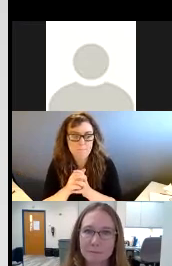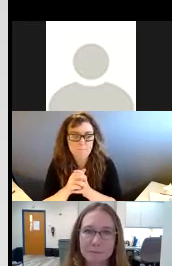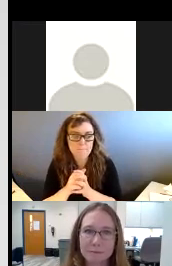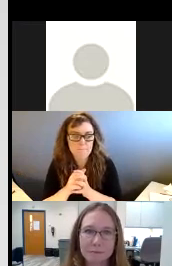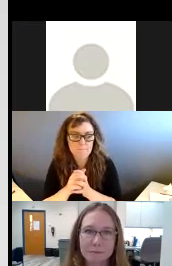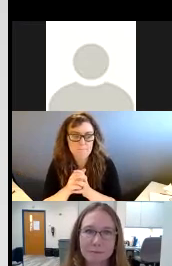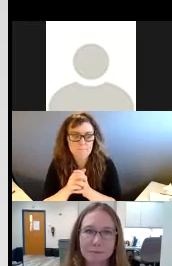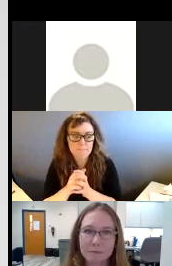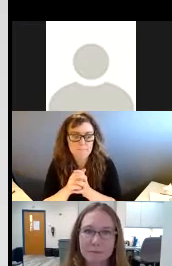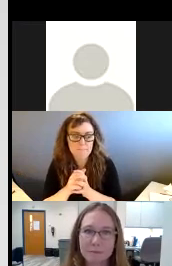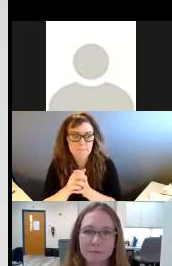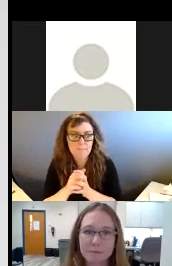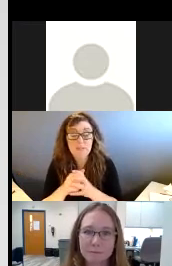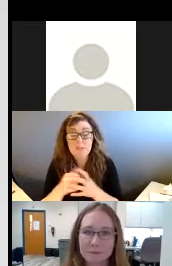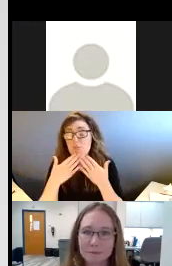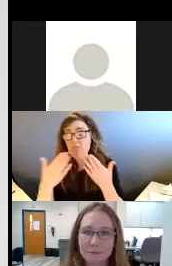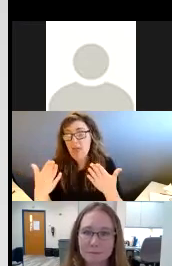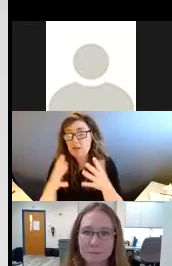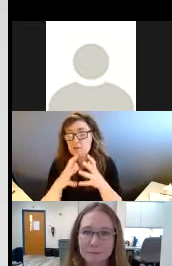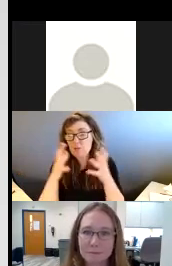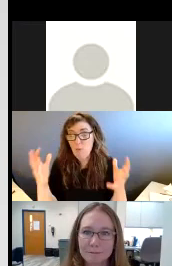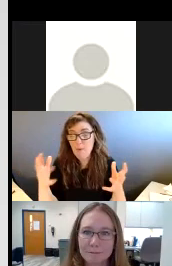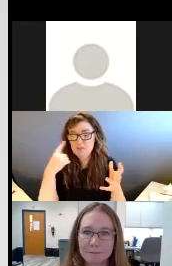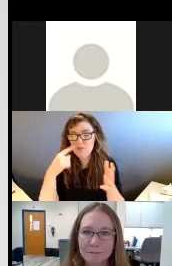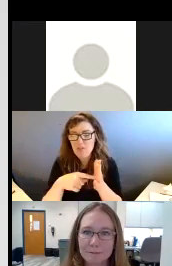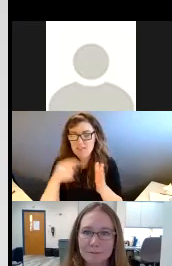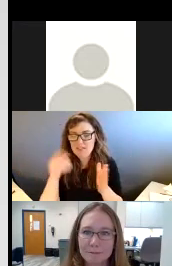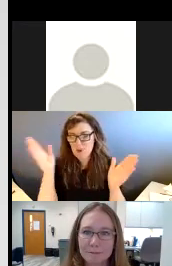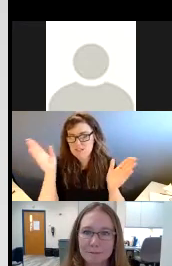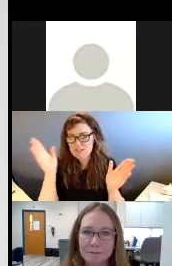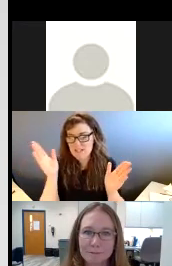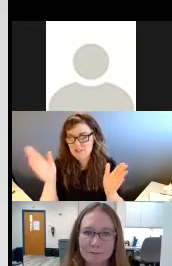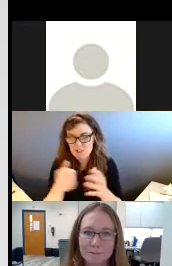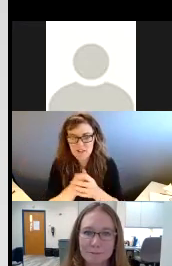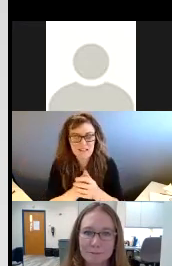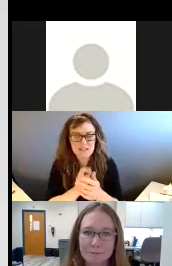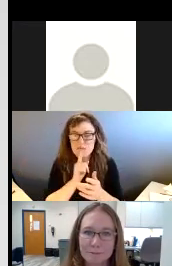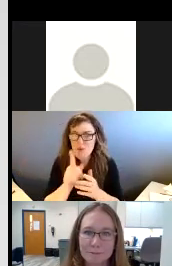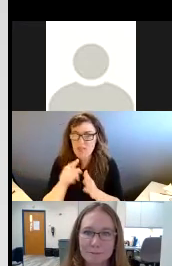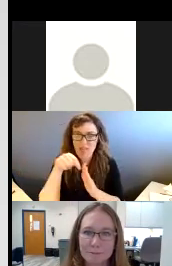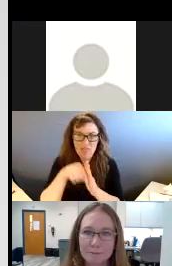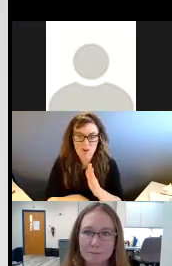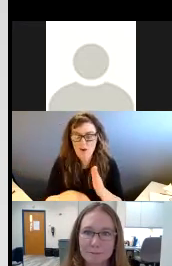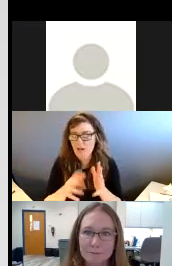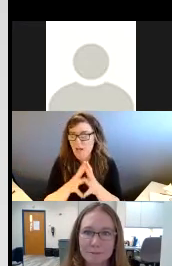SO, THANK YOU SO MUCH FOR THIS PRESENTATION. IT WAS SO THOROUGH AND INFORMATIVE.